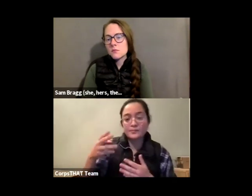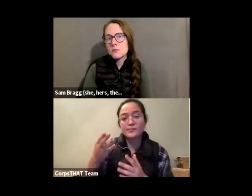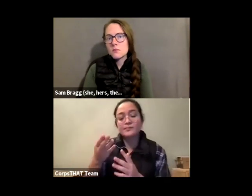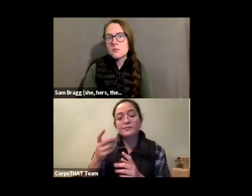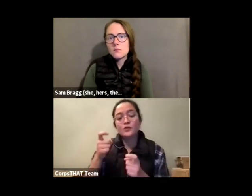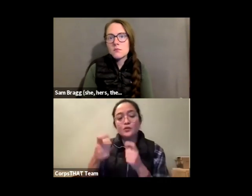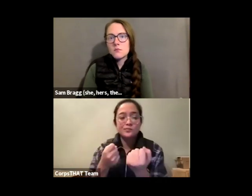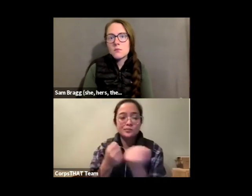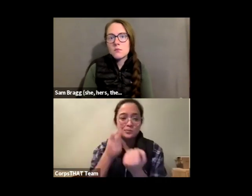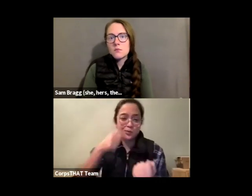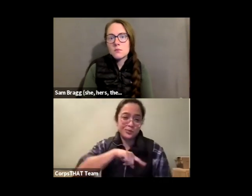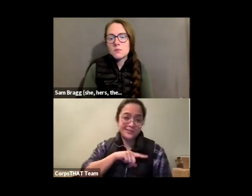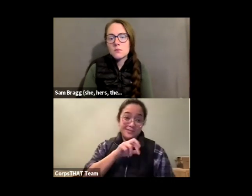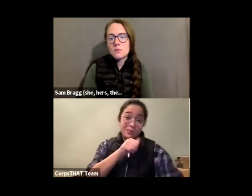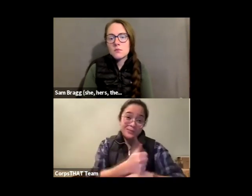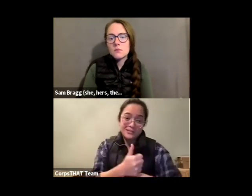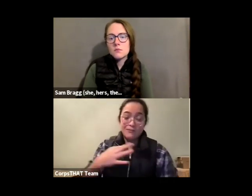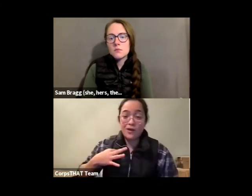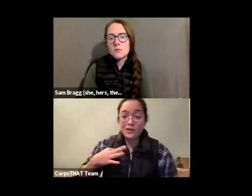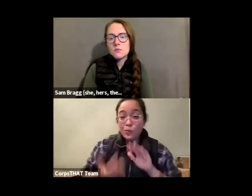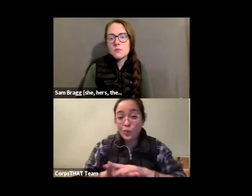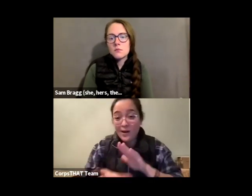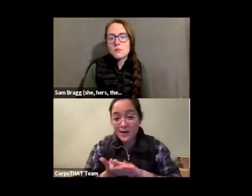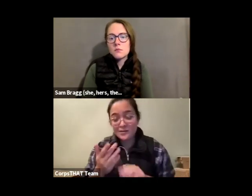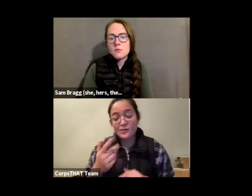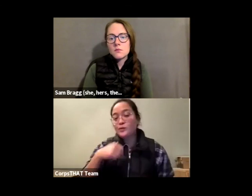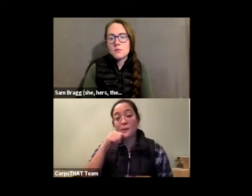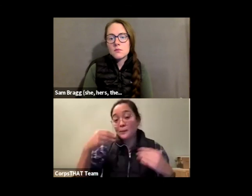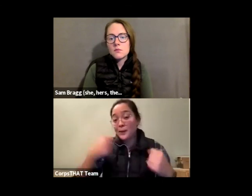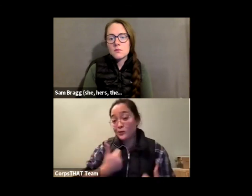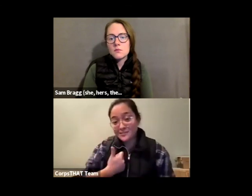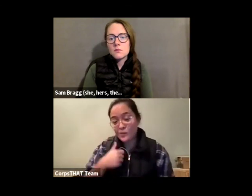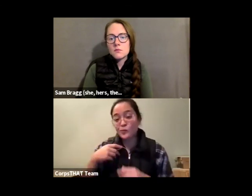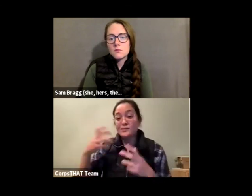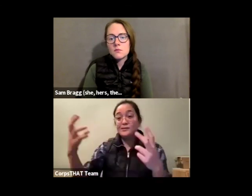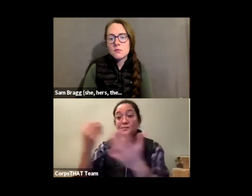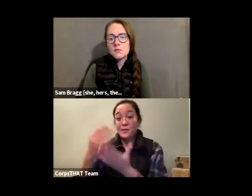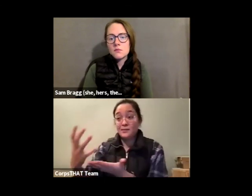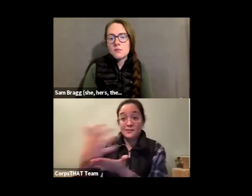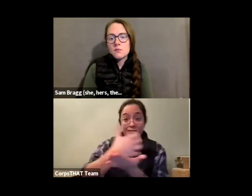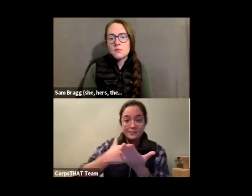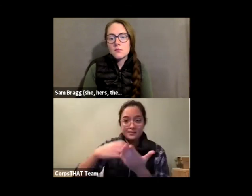welcome to make a donation on our website we have a donation button we're a non-profit organization